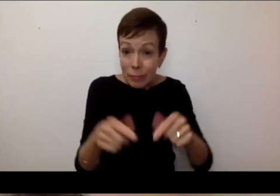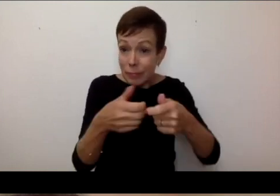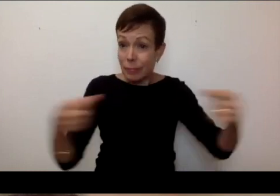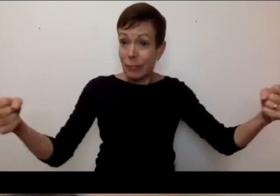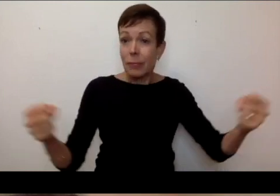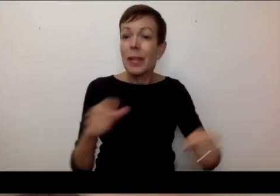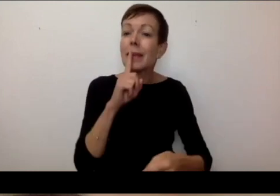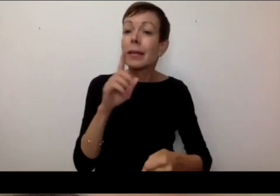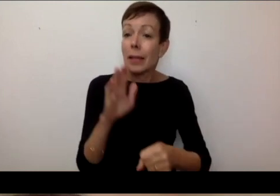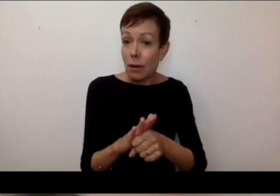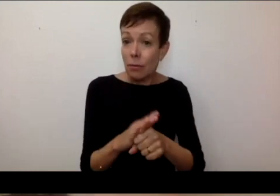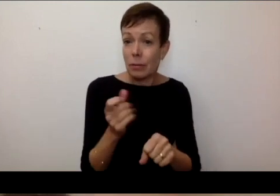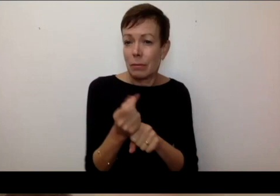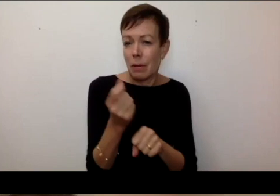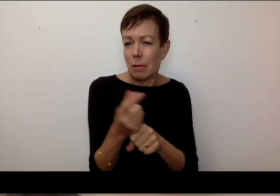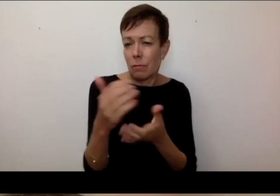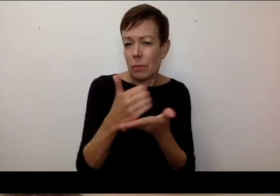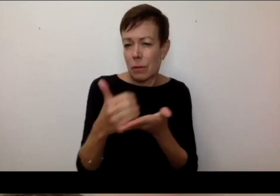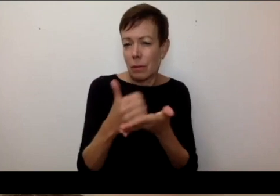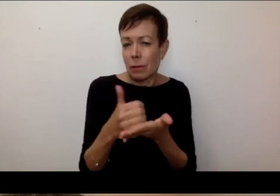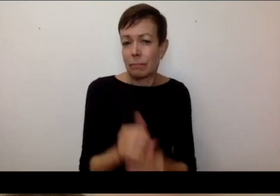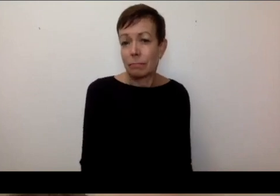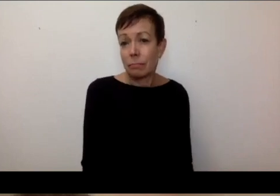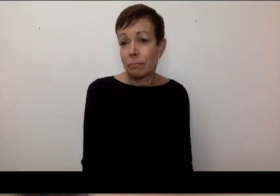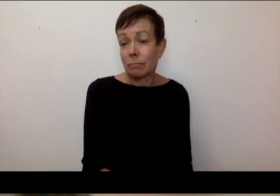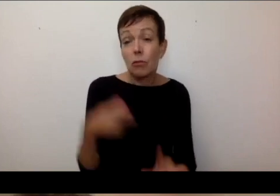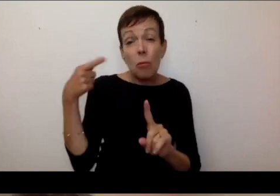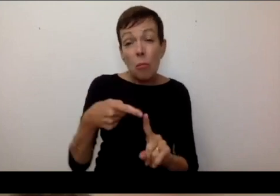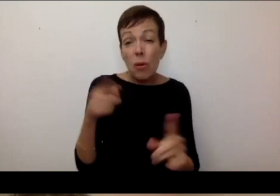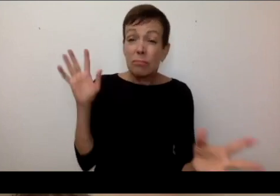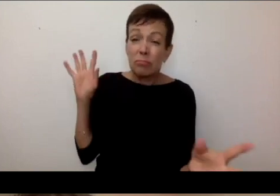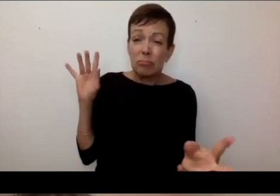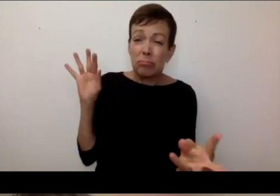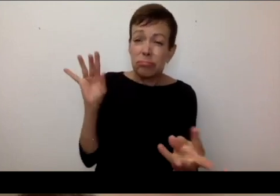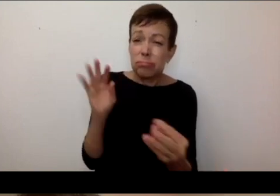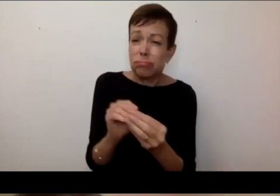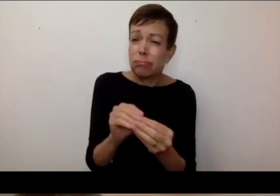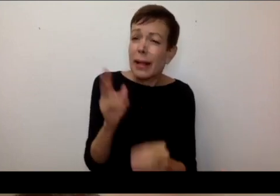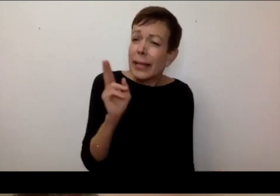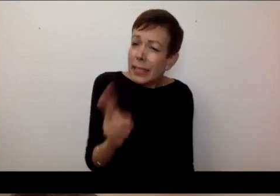income so we have a long history of guaranteed annual income in 2001